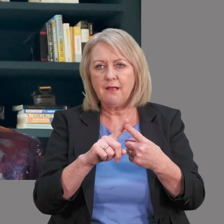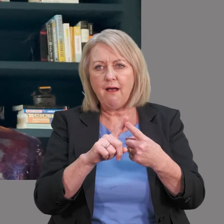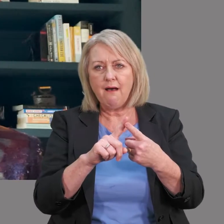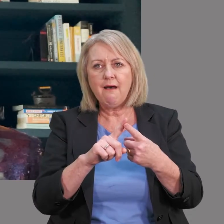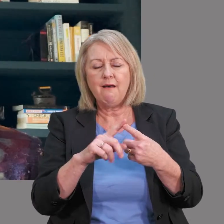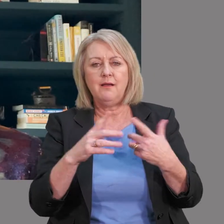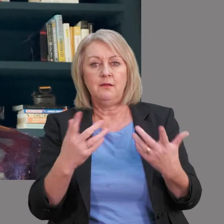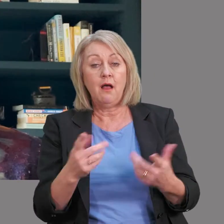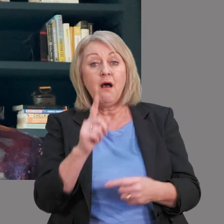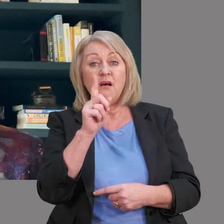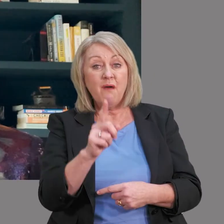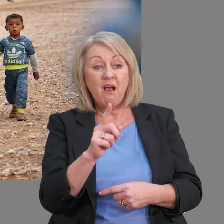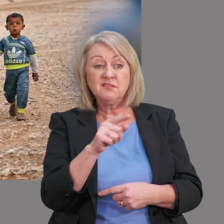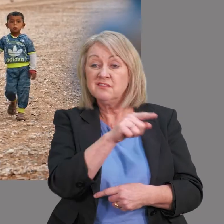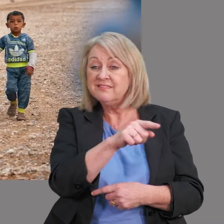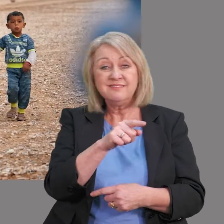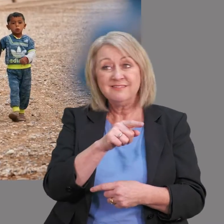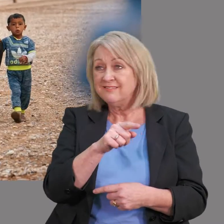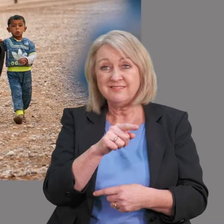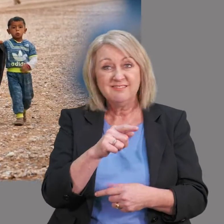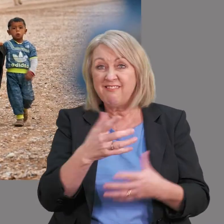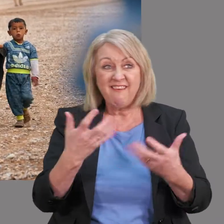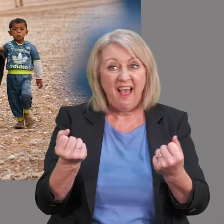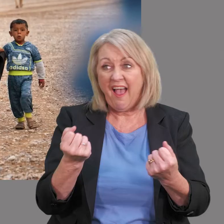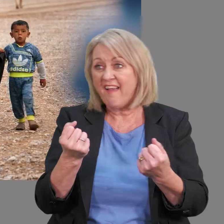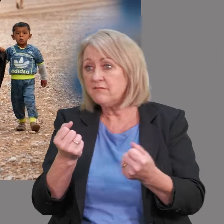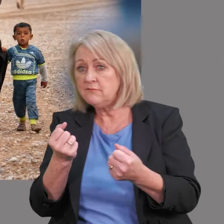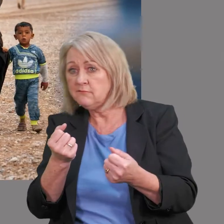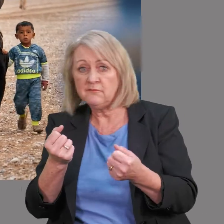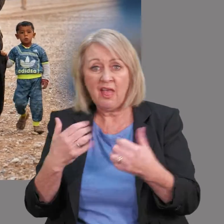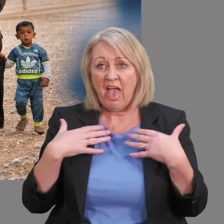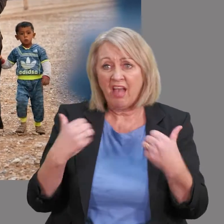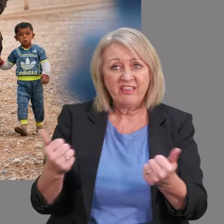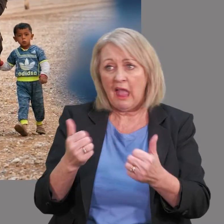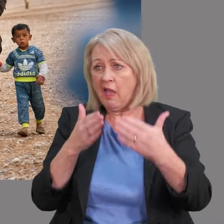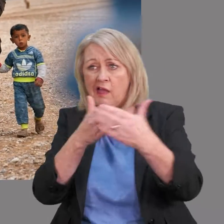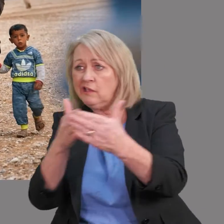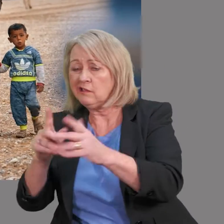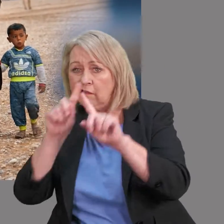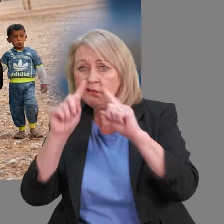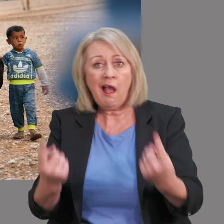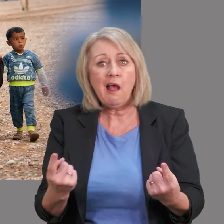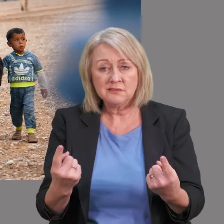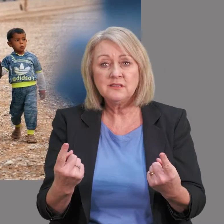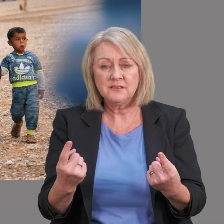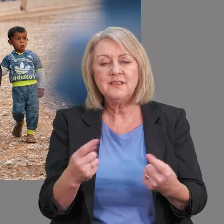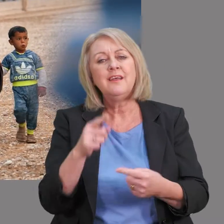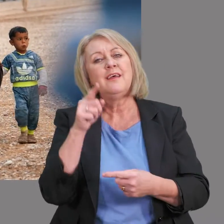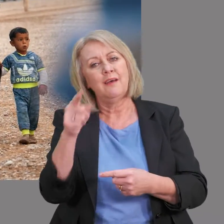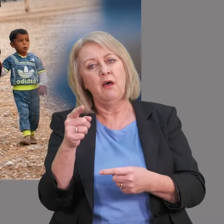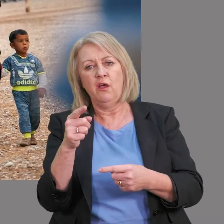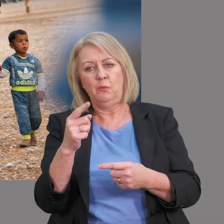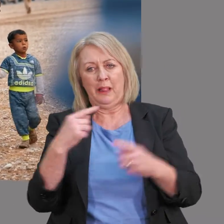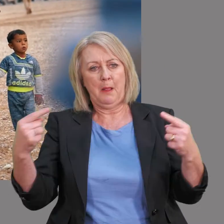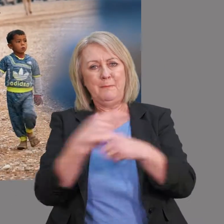identified early. But, if she faces barriers to access respectful and effective care, her